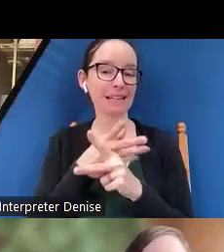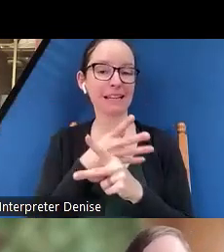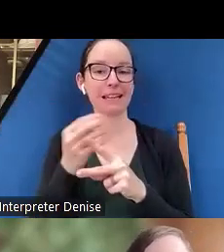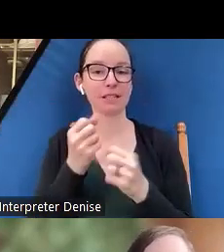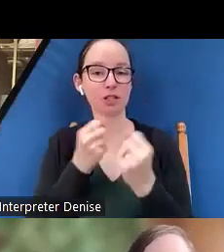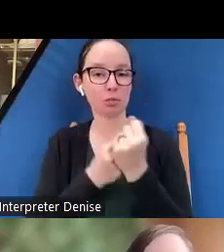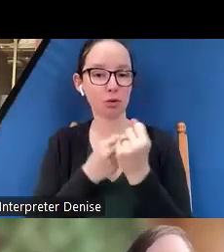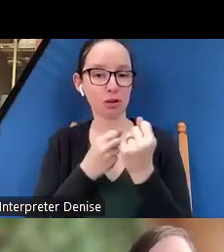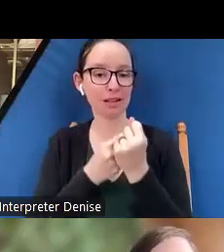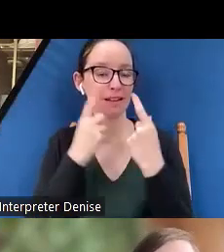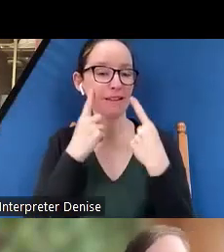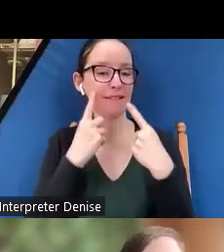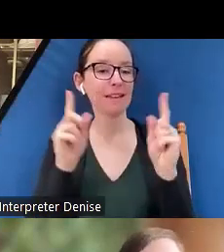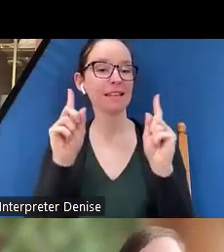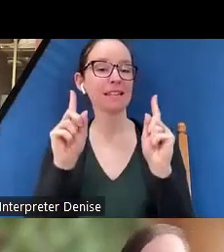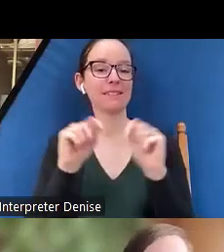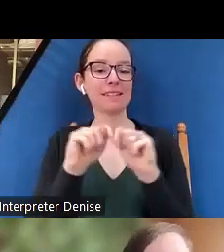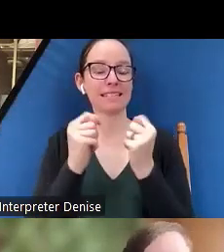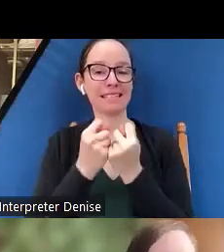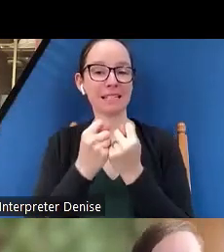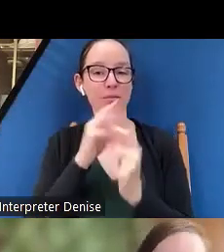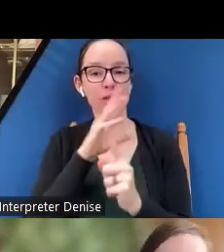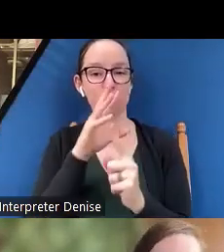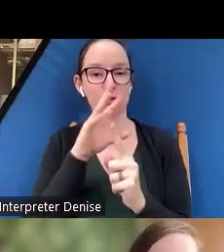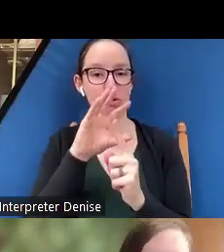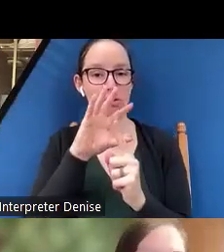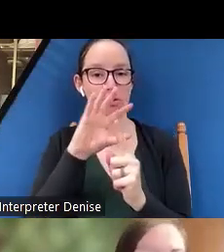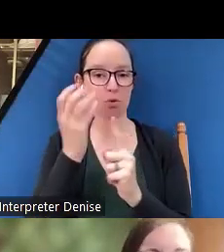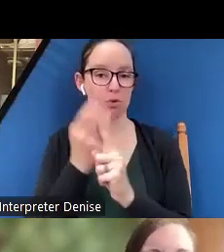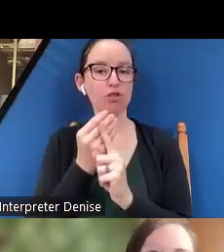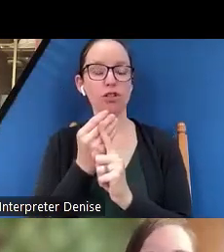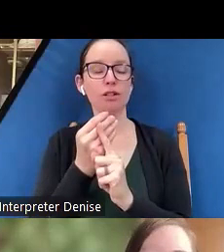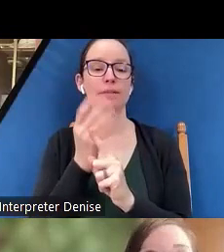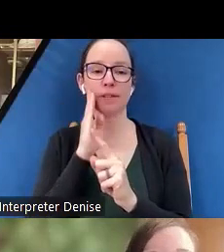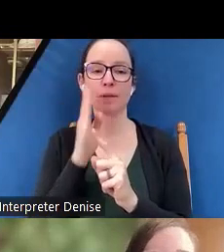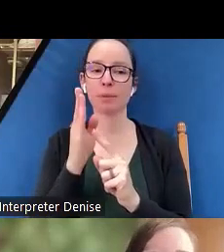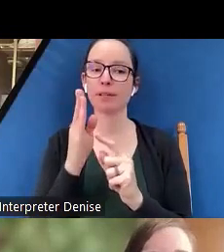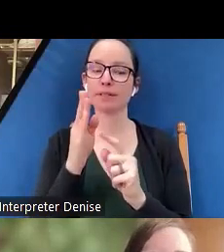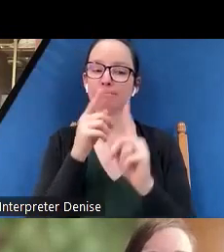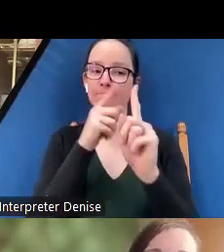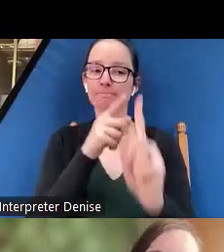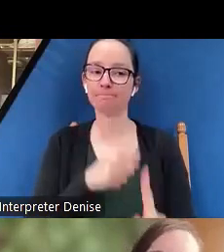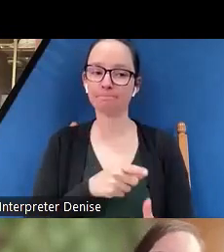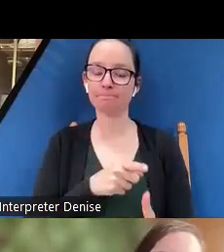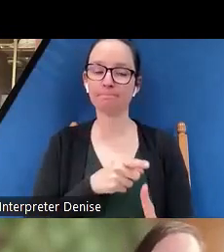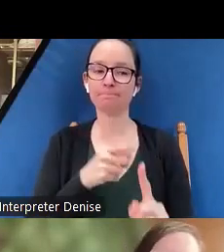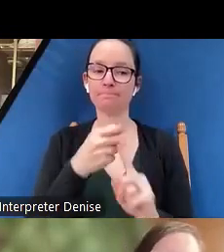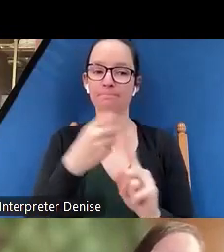culture were around these these bullets here that I'll address. So the first was recruitment and onboarding.